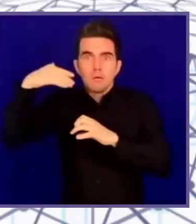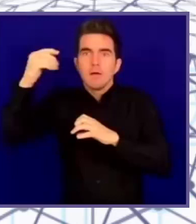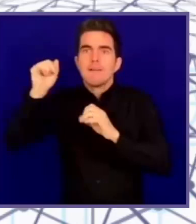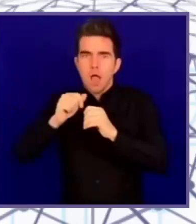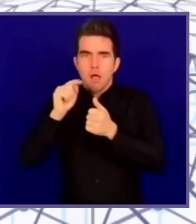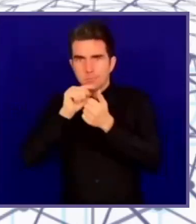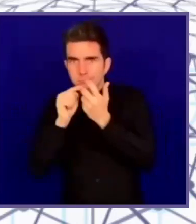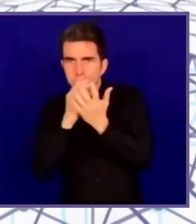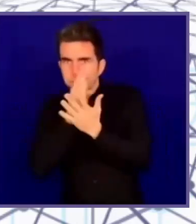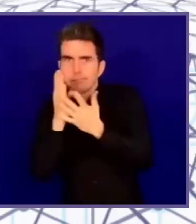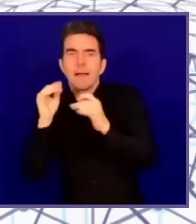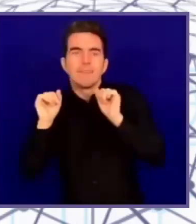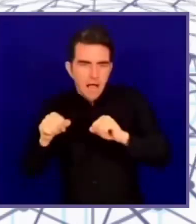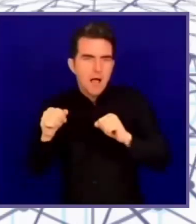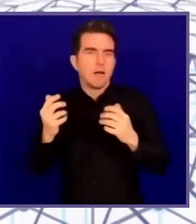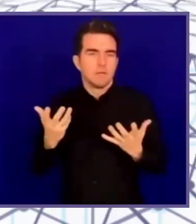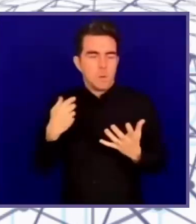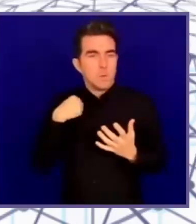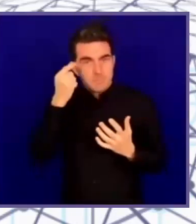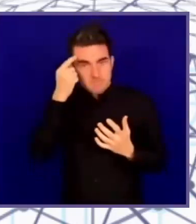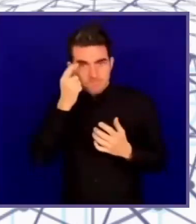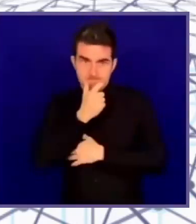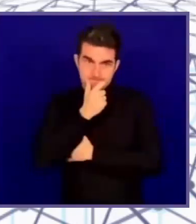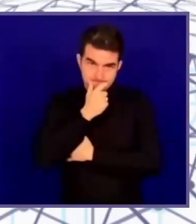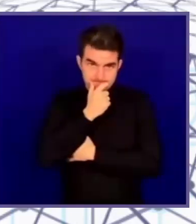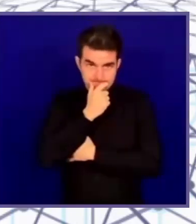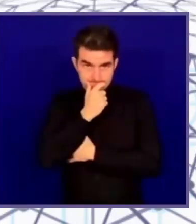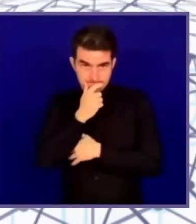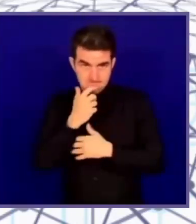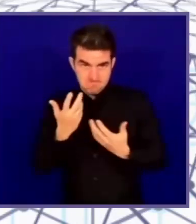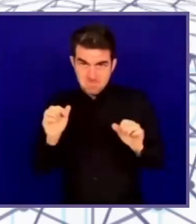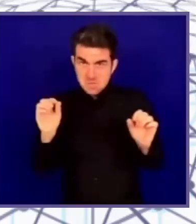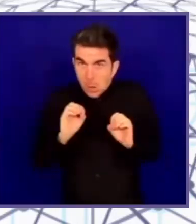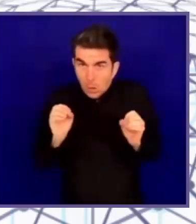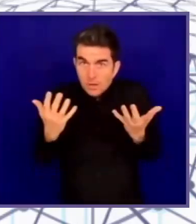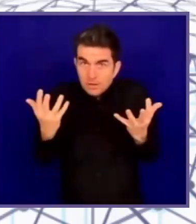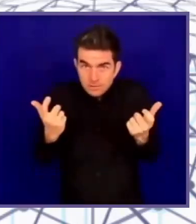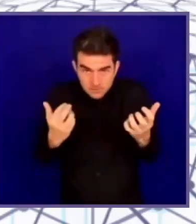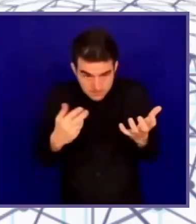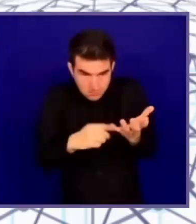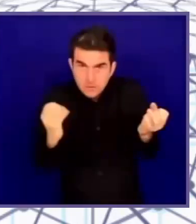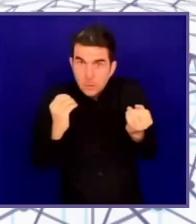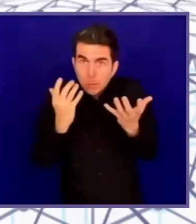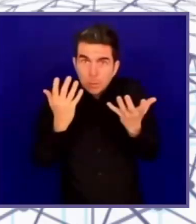National Institute for Health Research grants. And we're just about to produce our second prototype